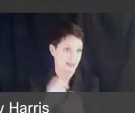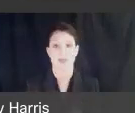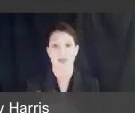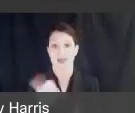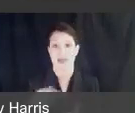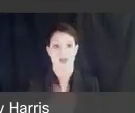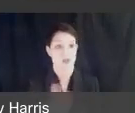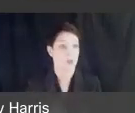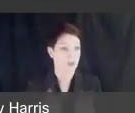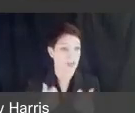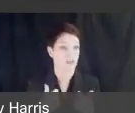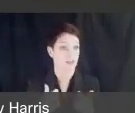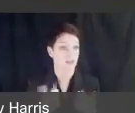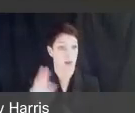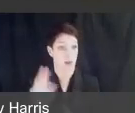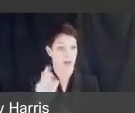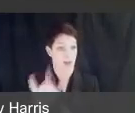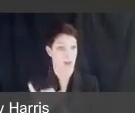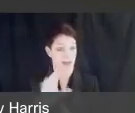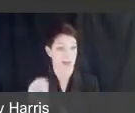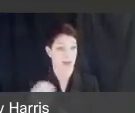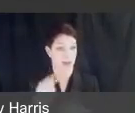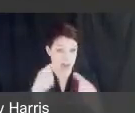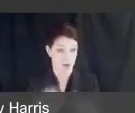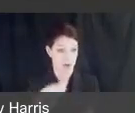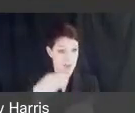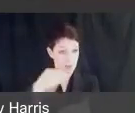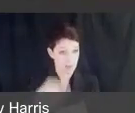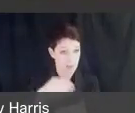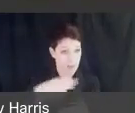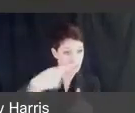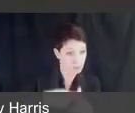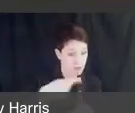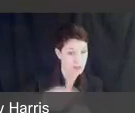County that is struggling to pay their rent or utility bills are encouraged to apply